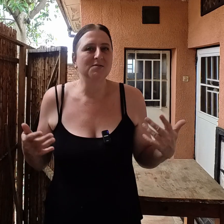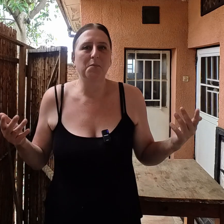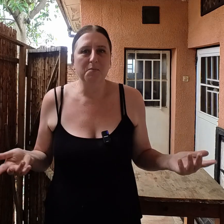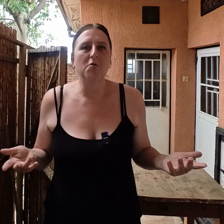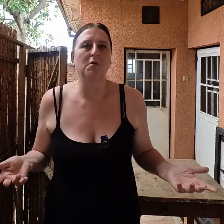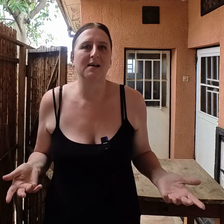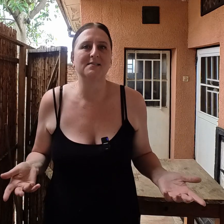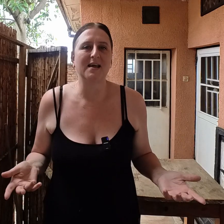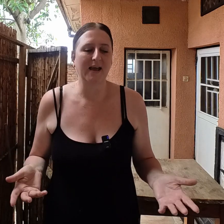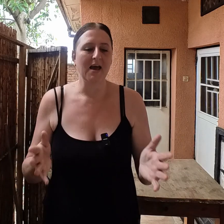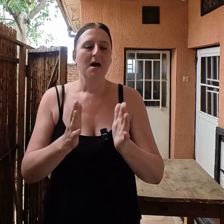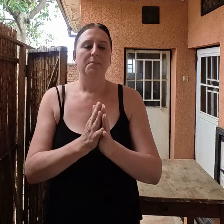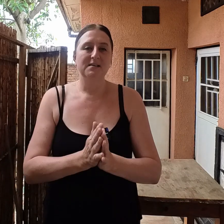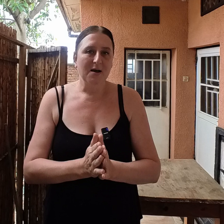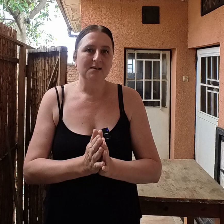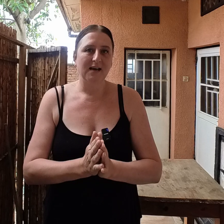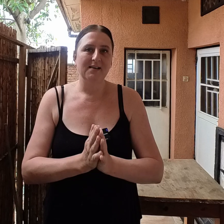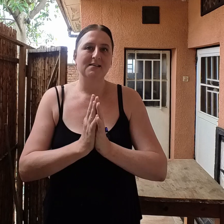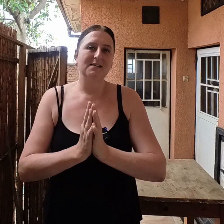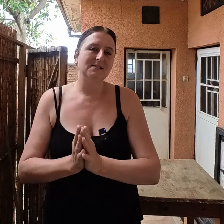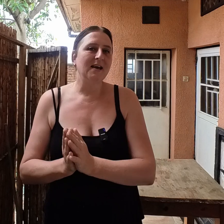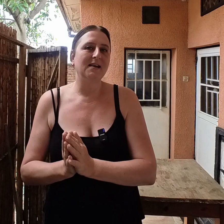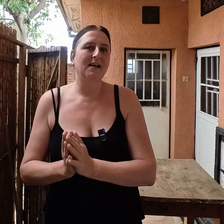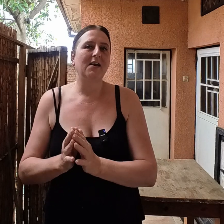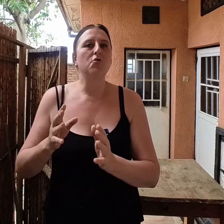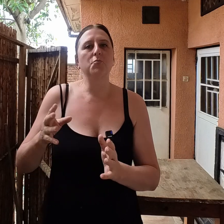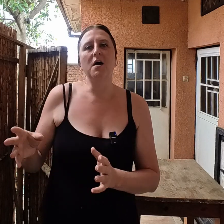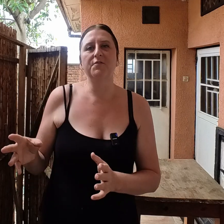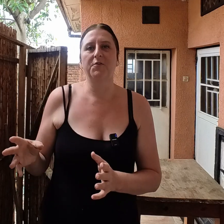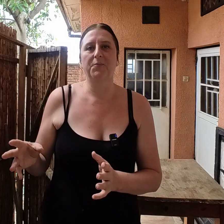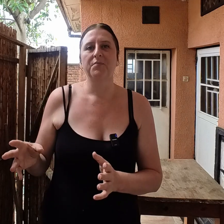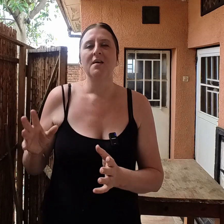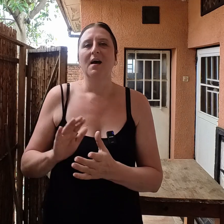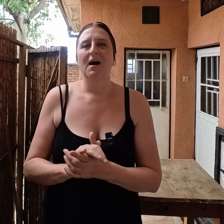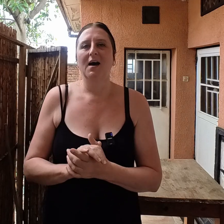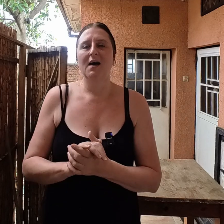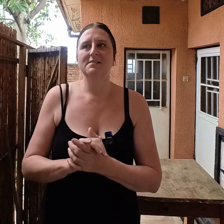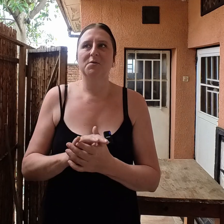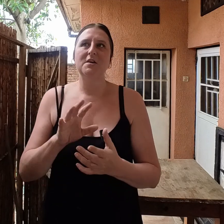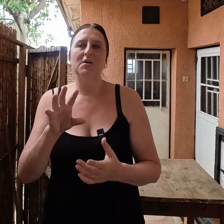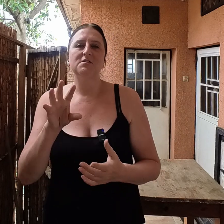that's what people call it, Gisenyi, but nowadays it is technically Rubavu, and so when you go